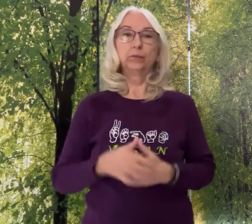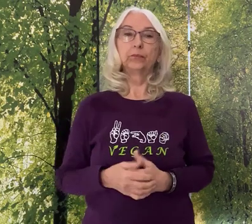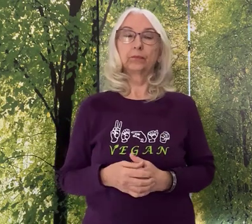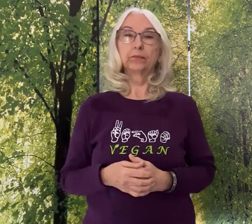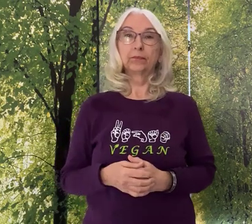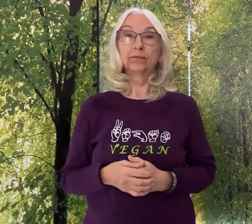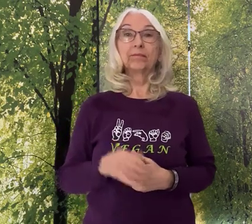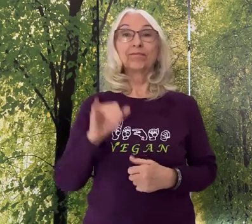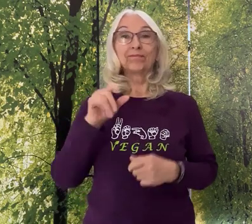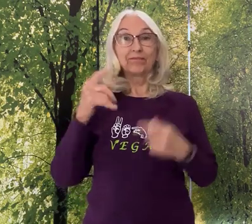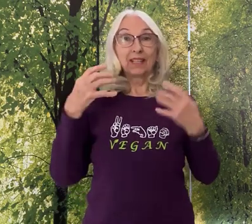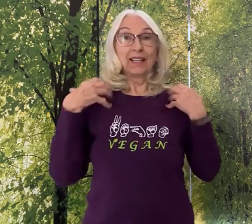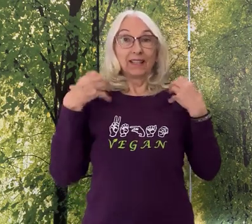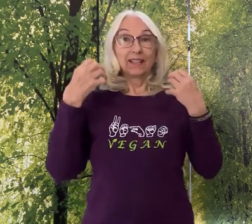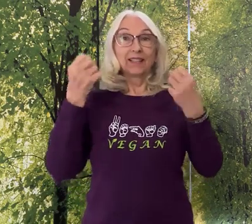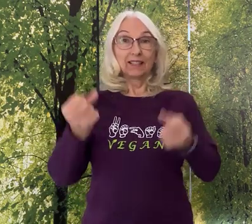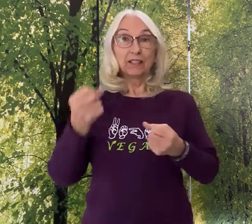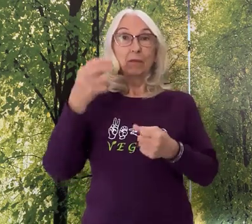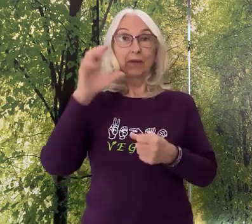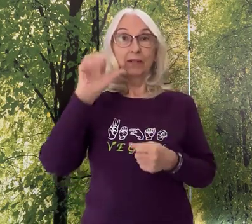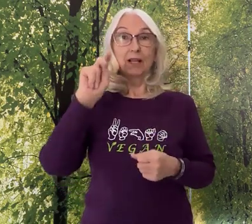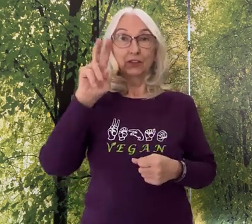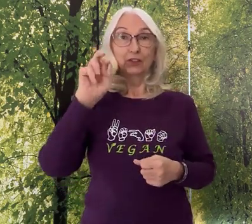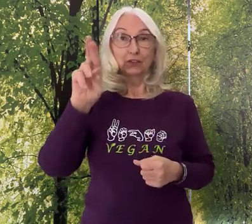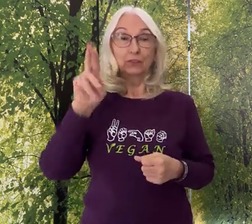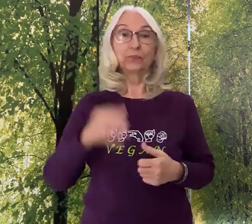Healing cancer